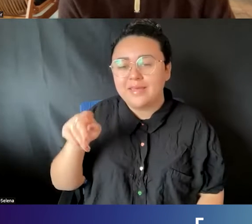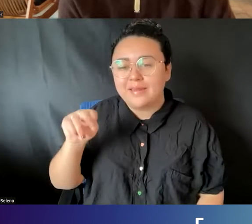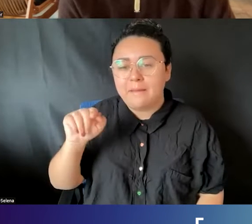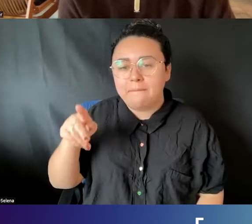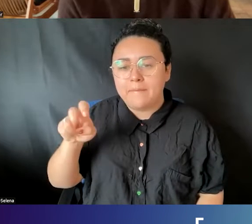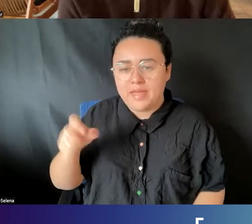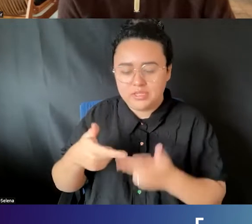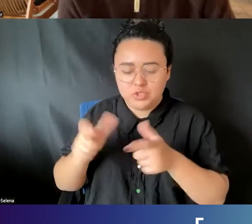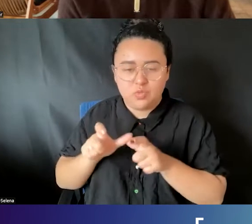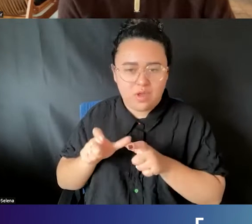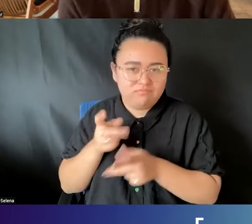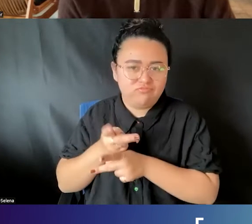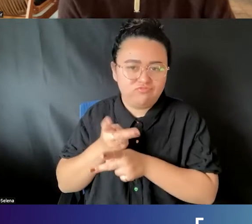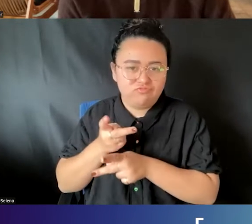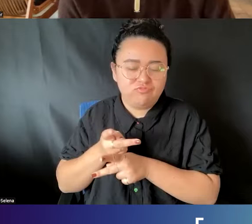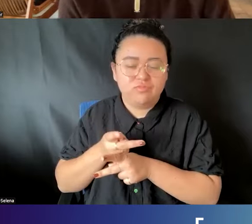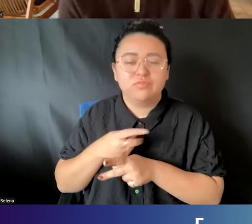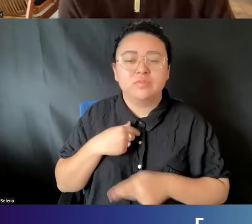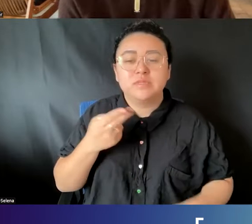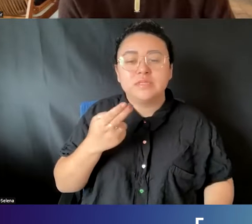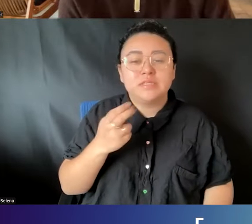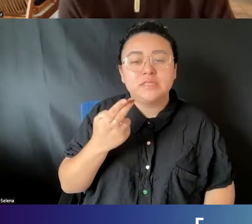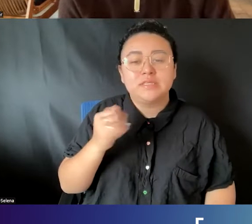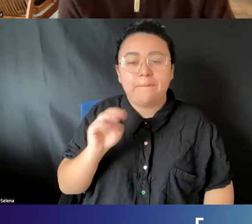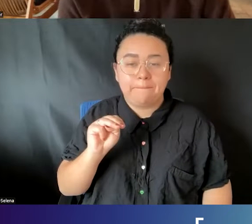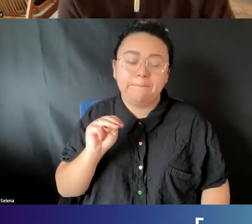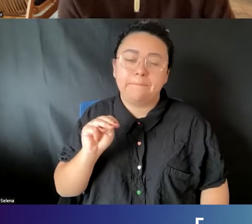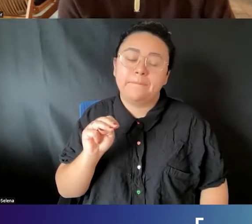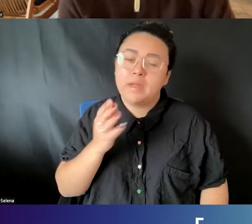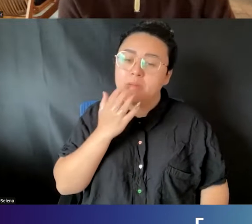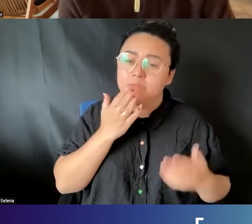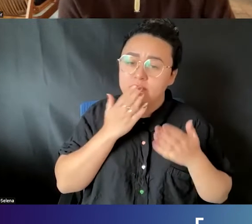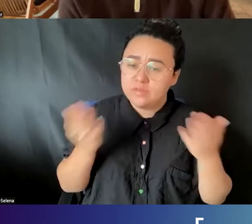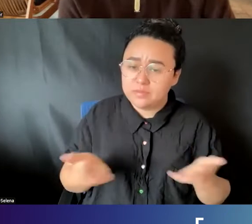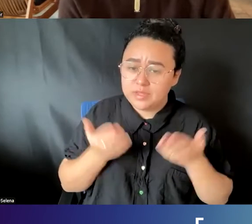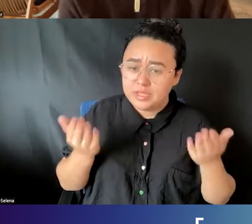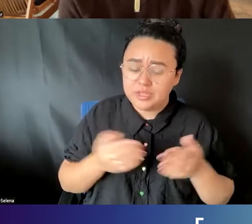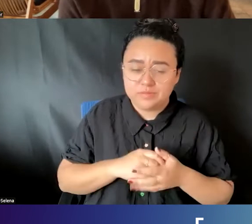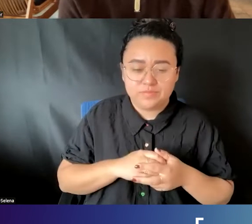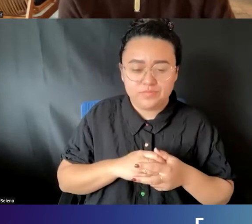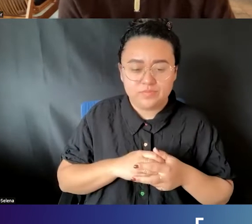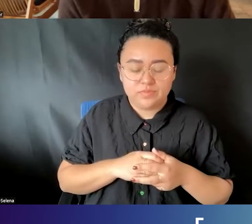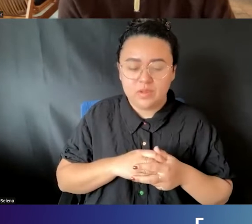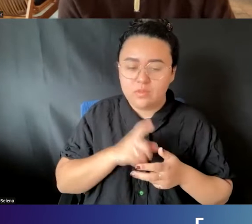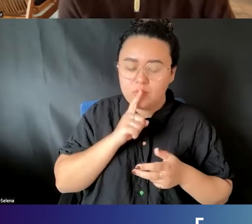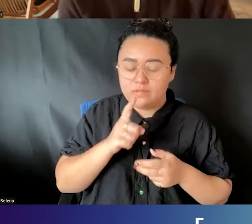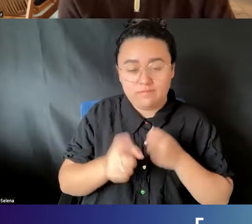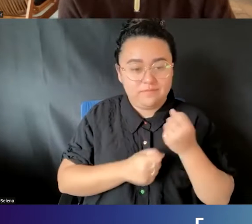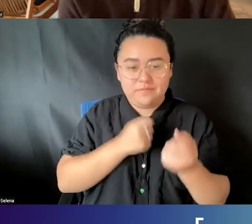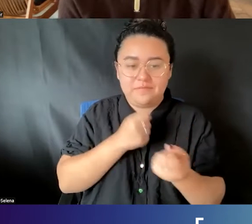he and and him I'm so grateful to be here. I'm a huge fan of Emma's most recent film.